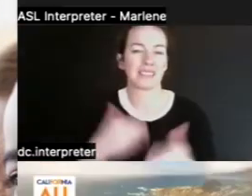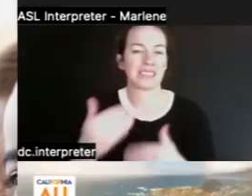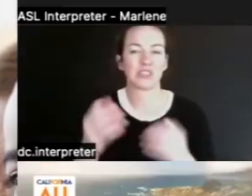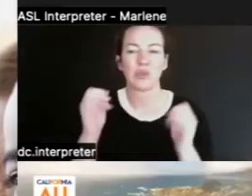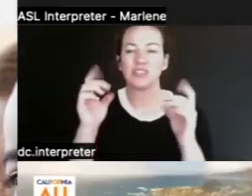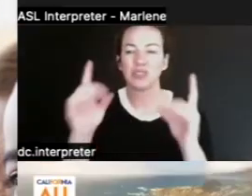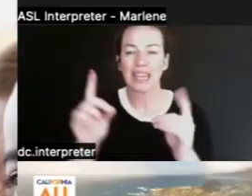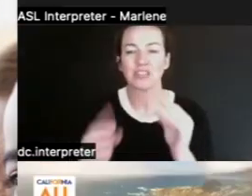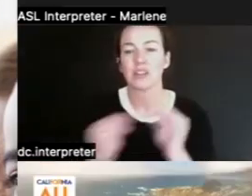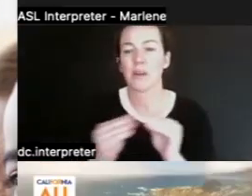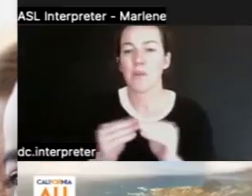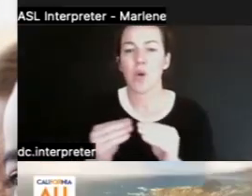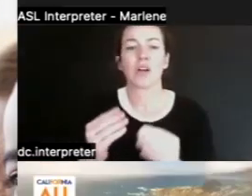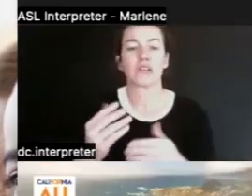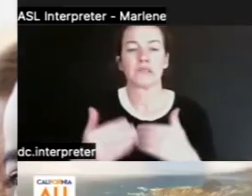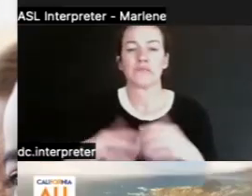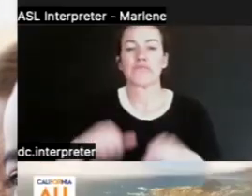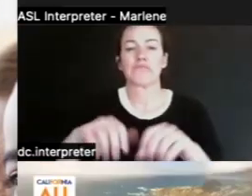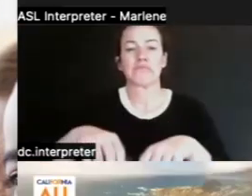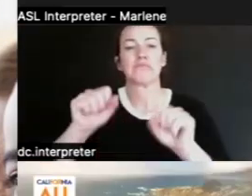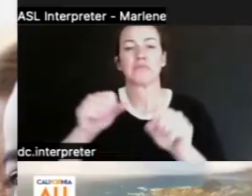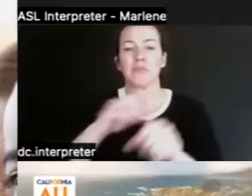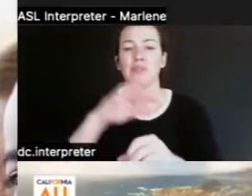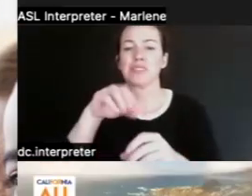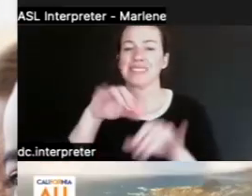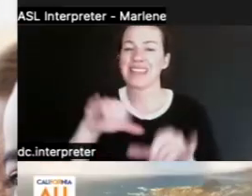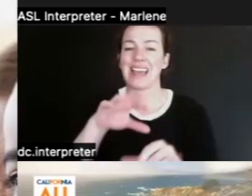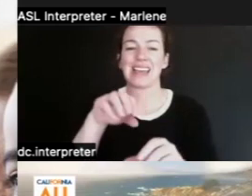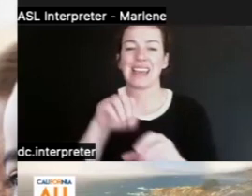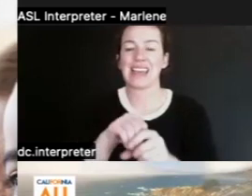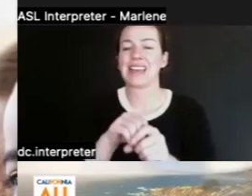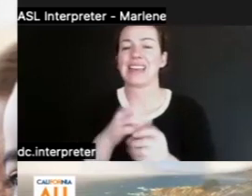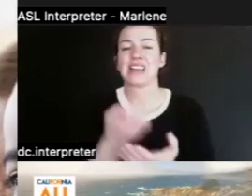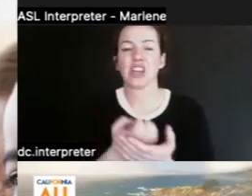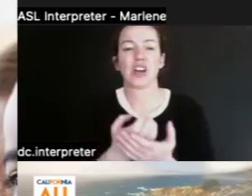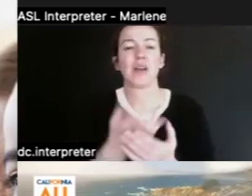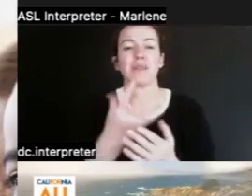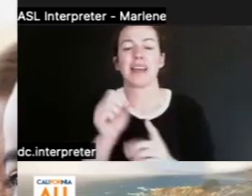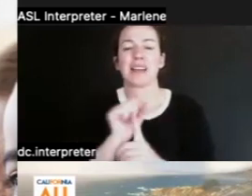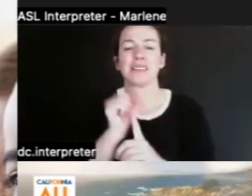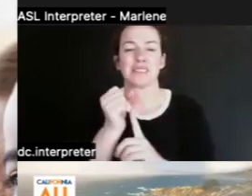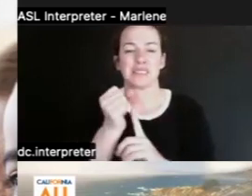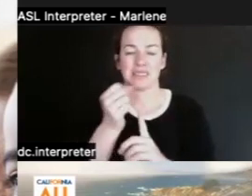so to remain part of the economy and society is, is really going to be important and I hope that we